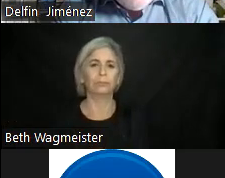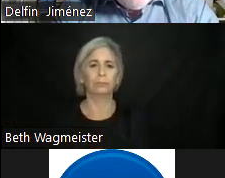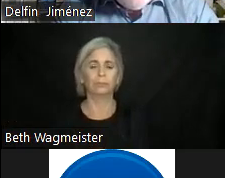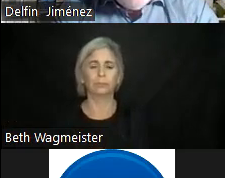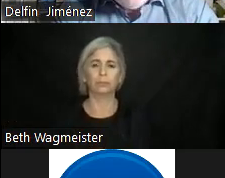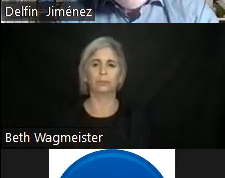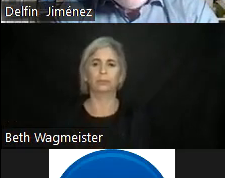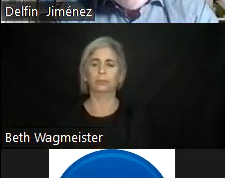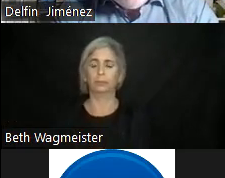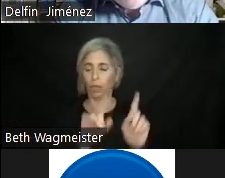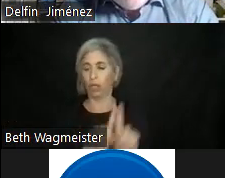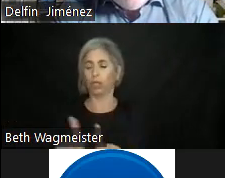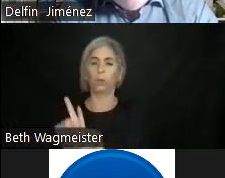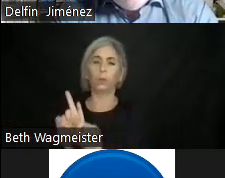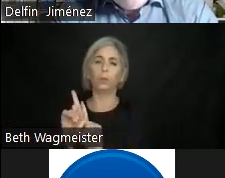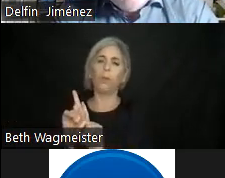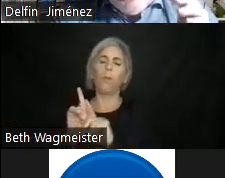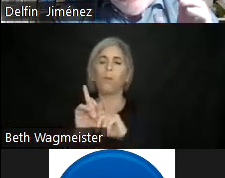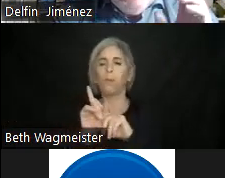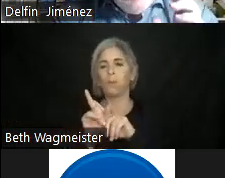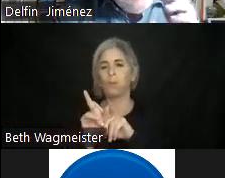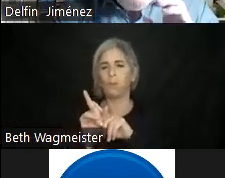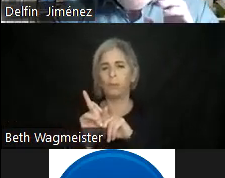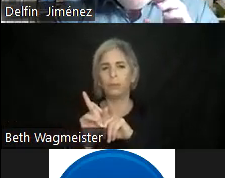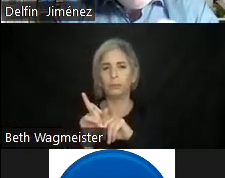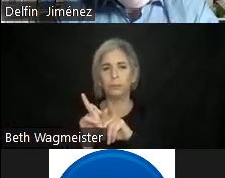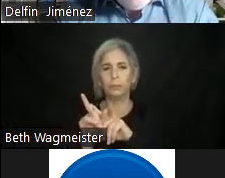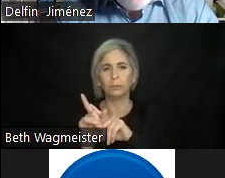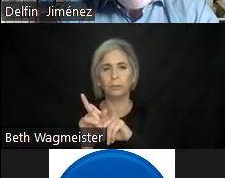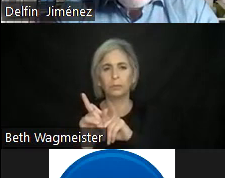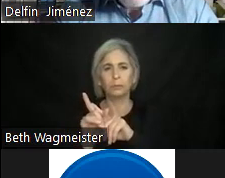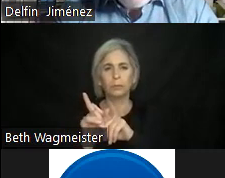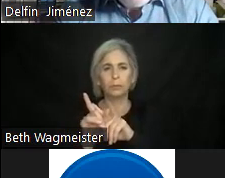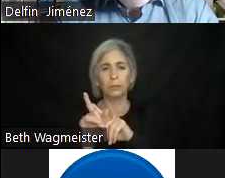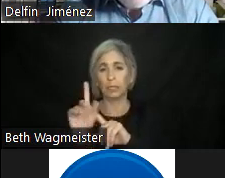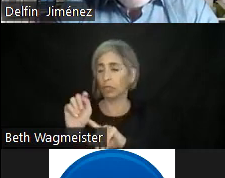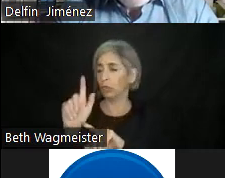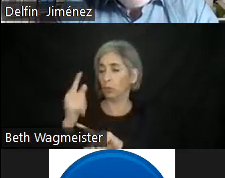Also it's intended as a tool for tourism managers.